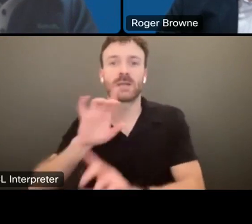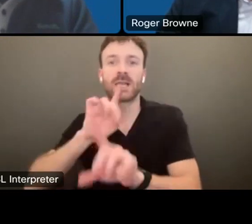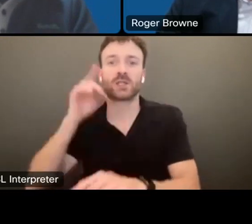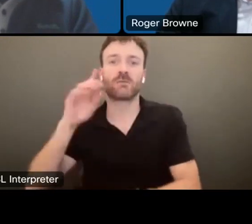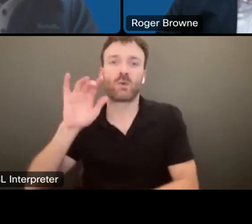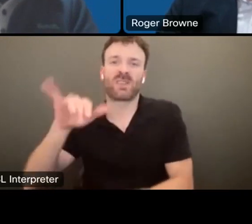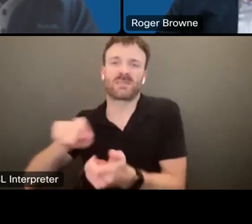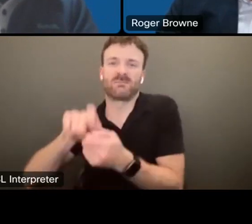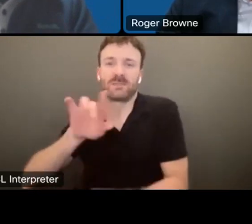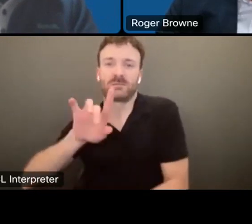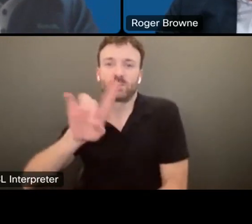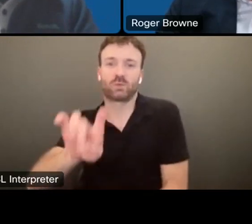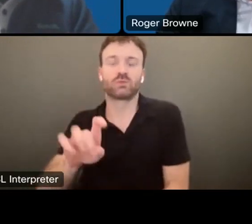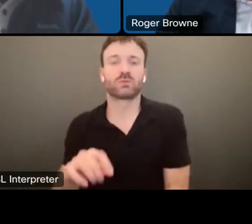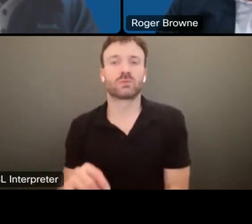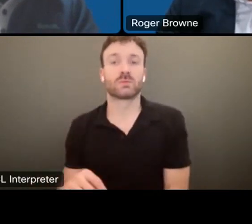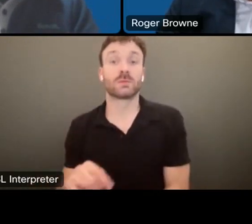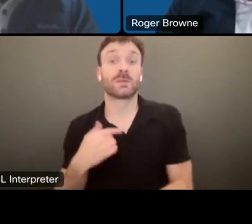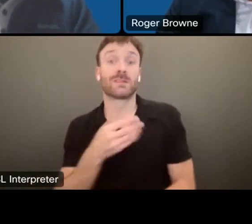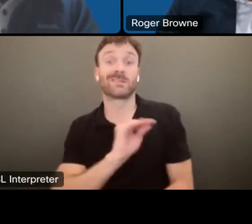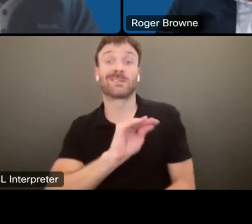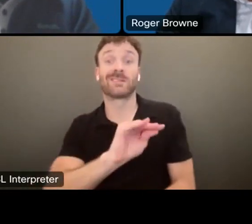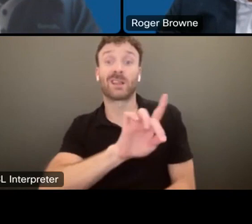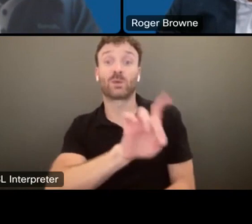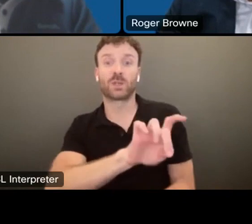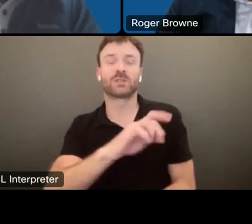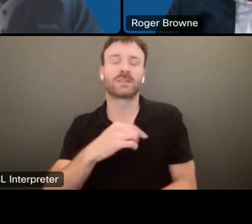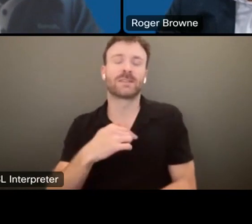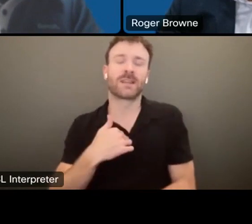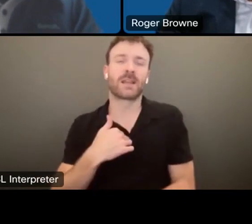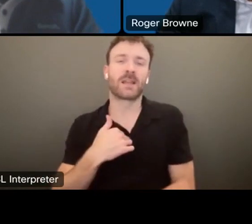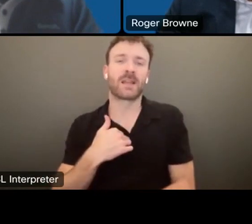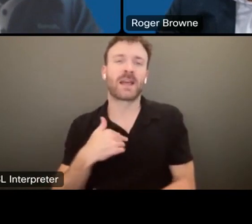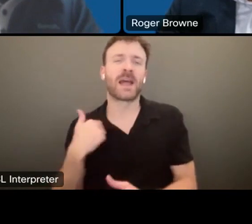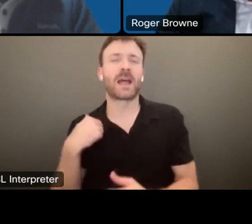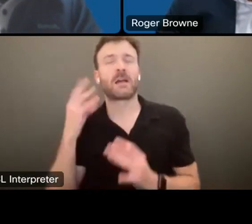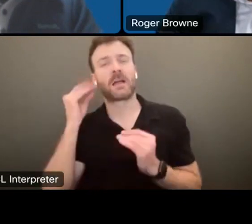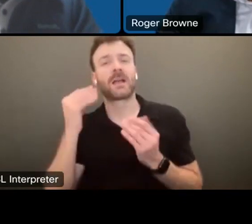I had since the time I put that question in the chat, I had kind of a separate one I could